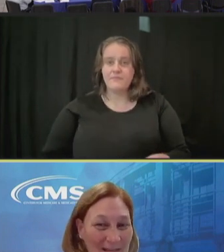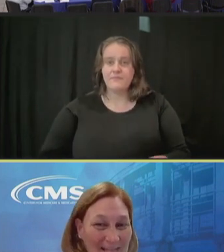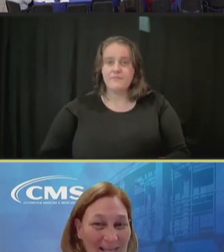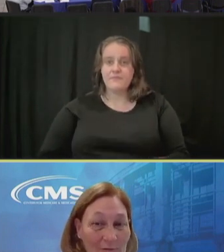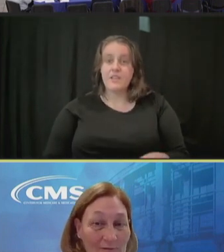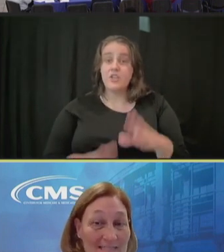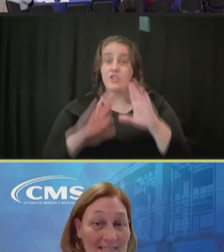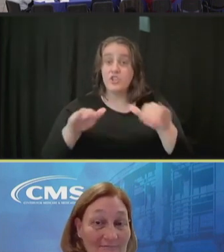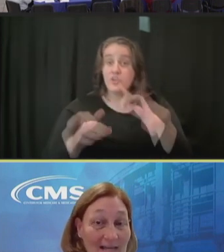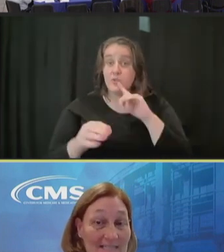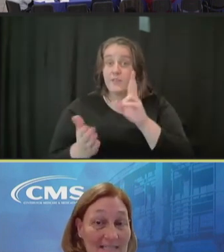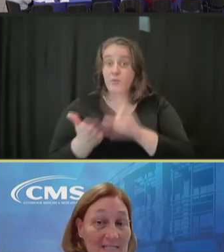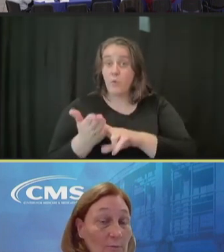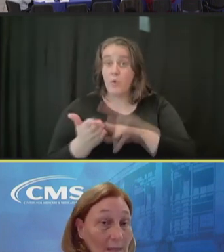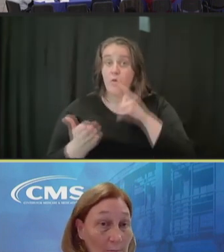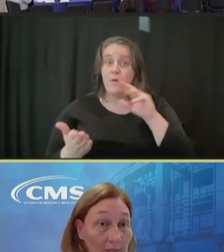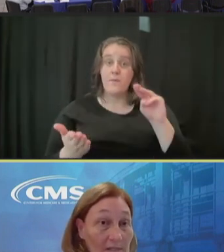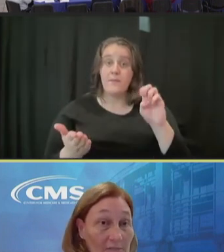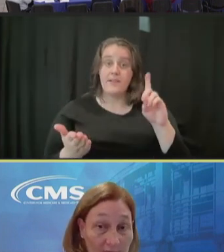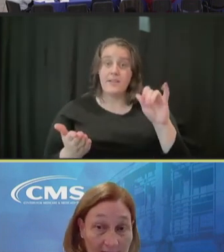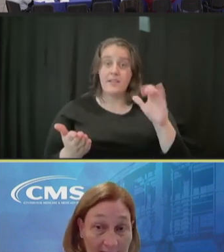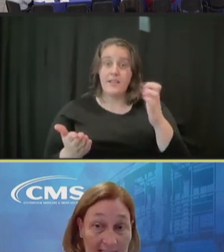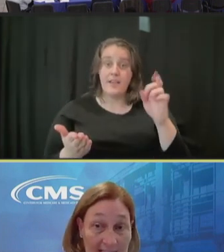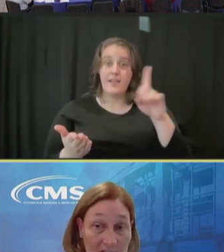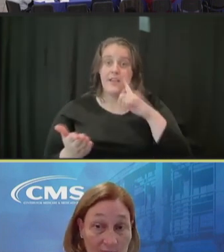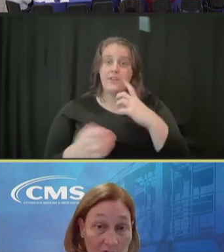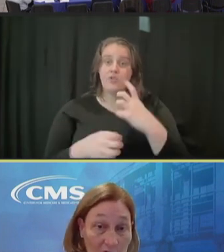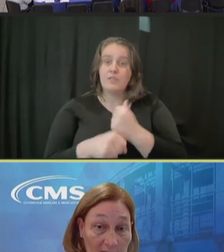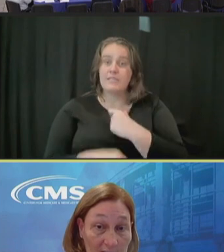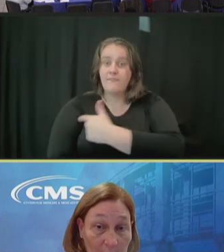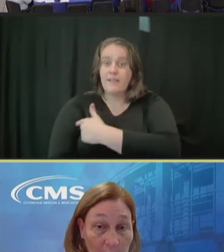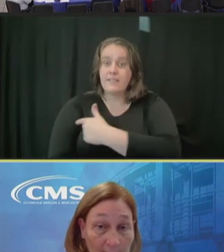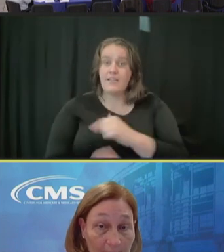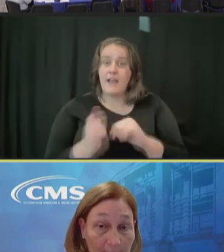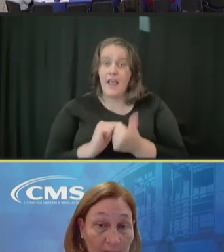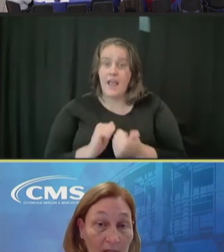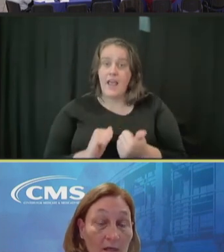in Medicaid receive vaccines primarily through the Vaccines for Children Program.